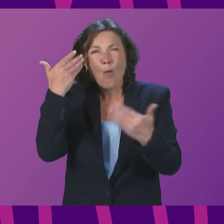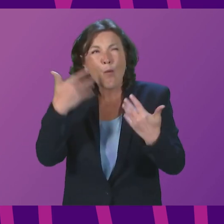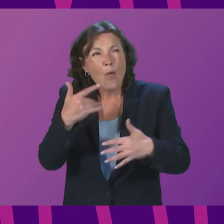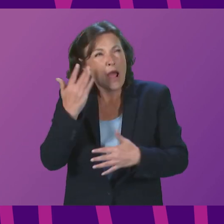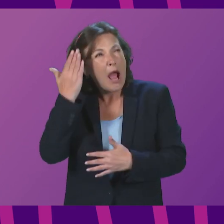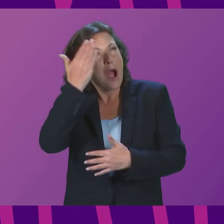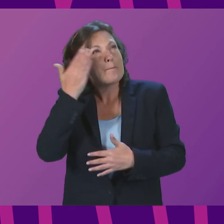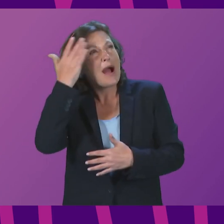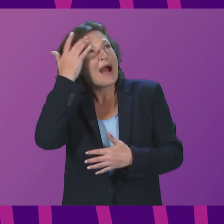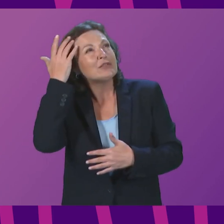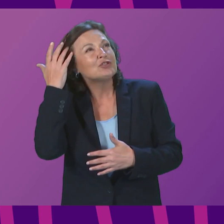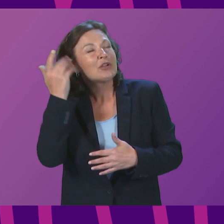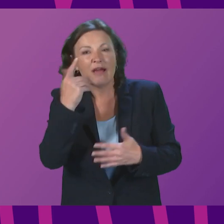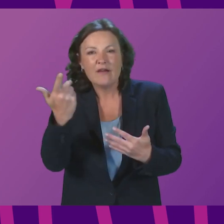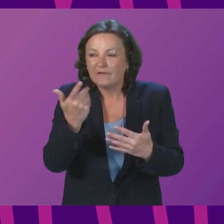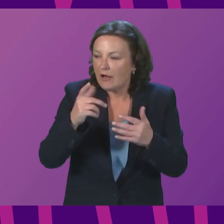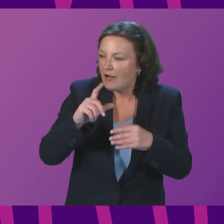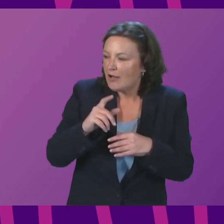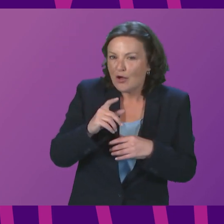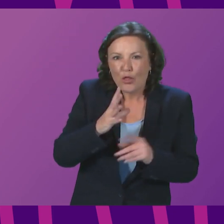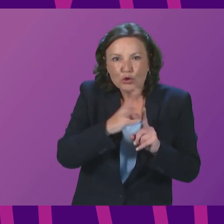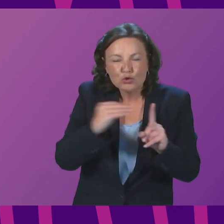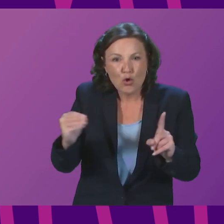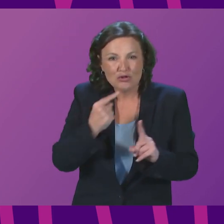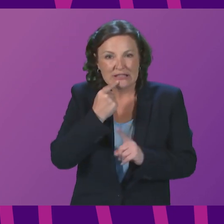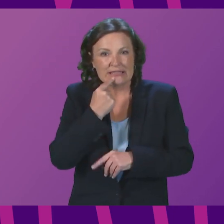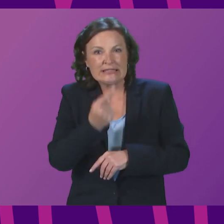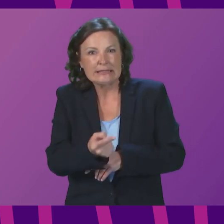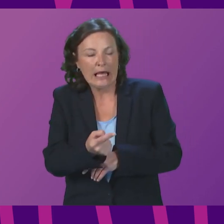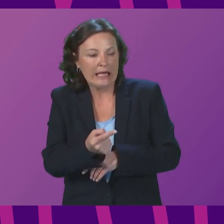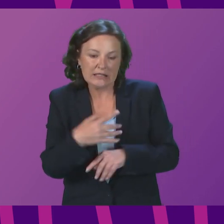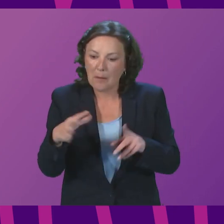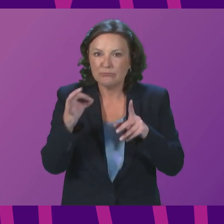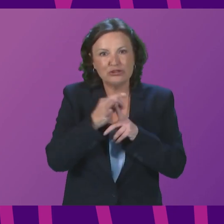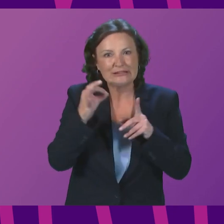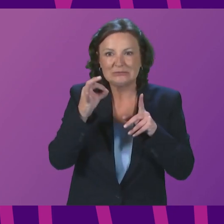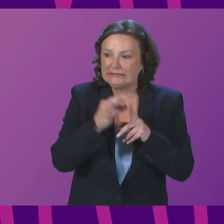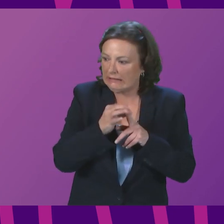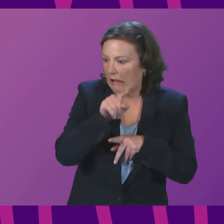of Priti Patel, in terms of her allegations, as she is making of the Scottish ministers in this Parliament.